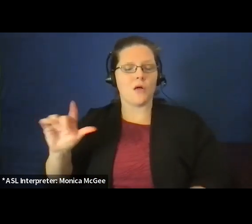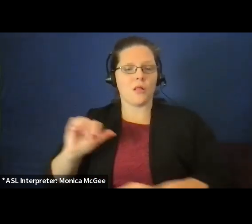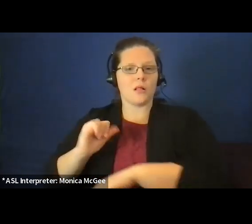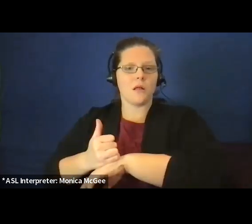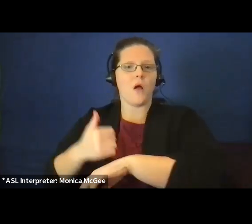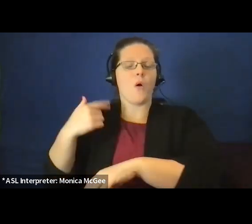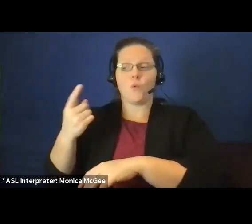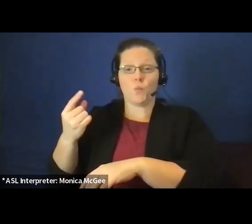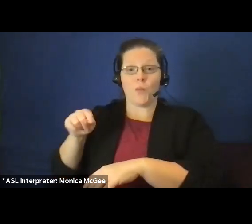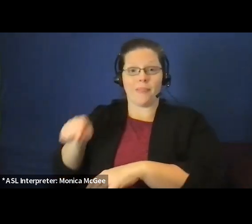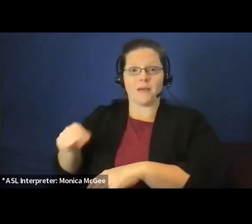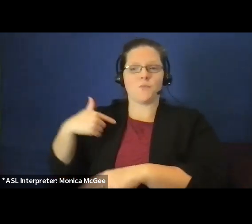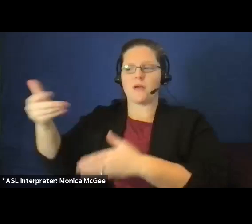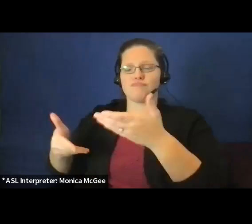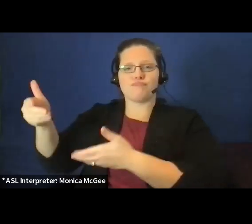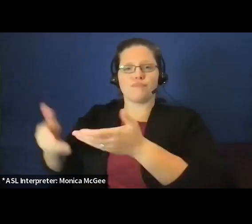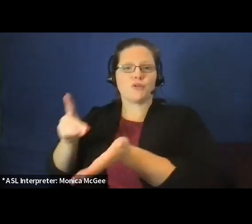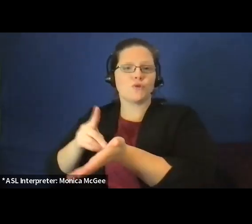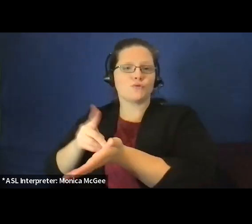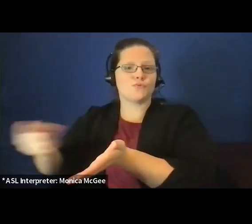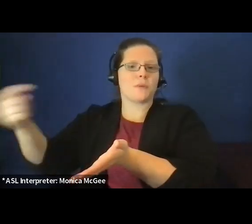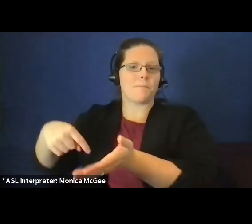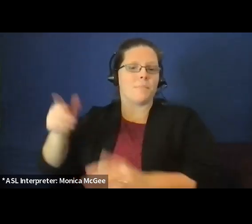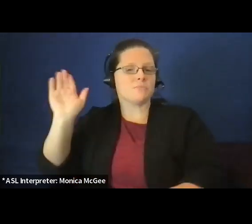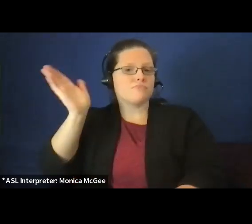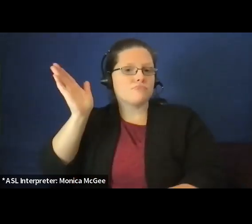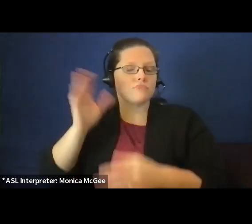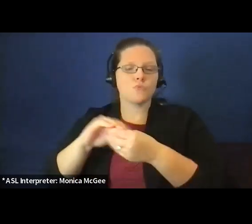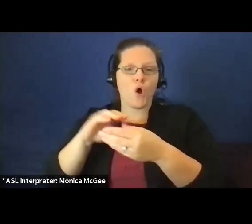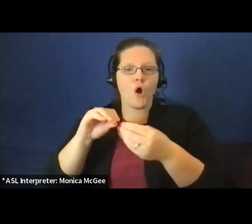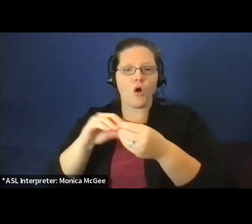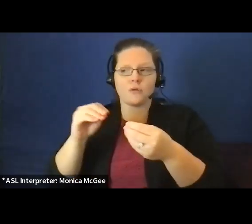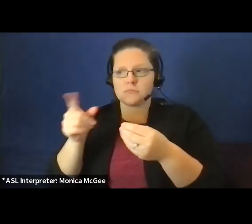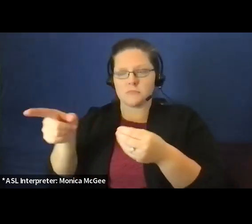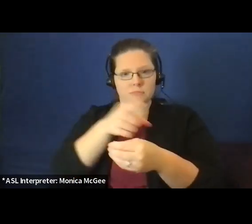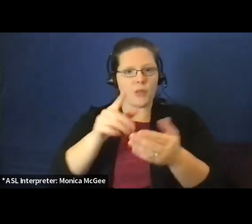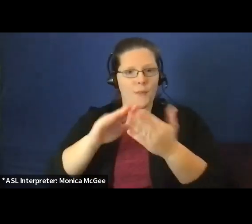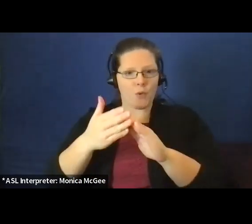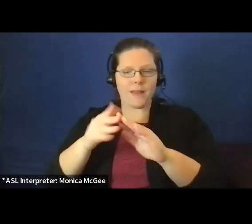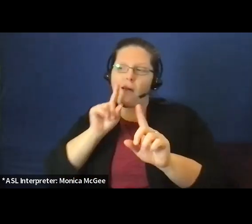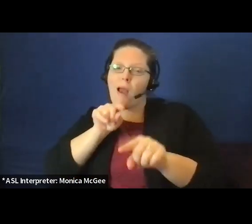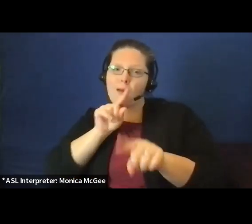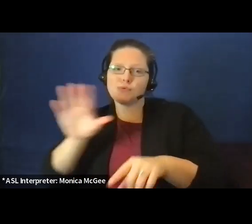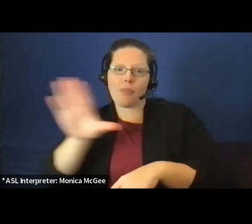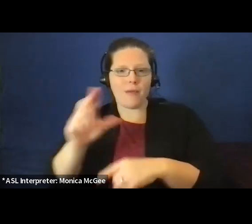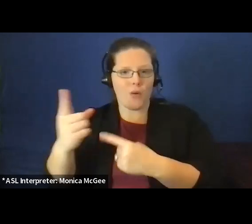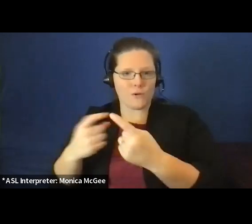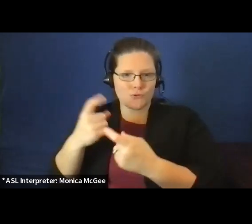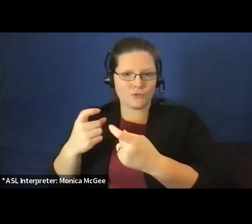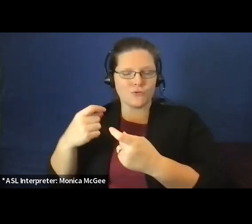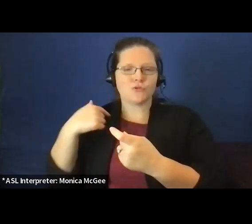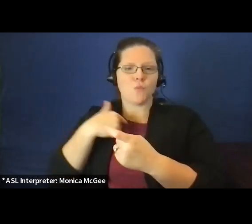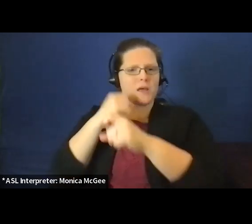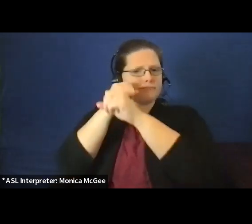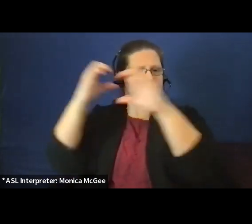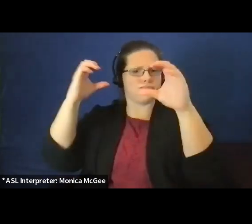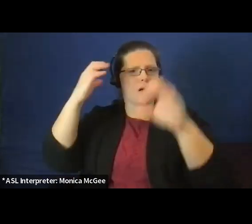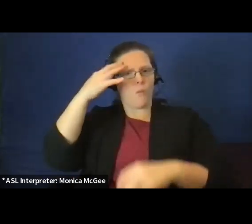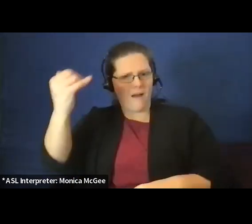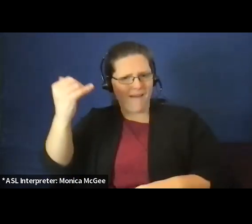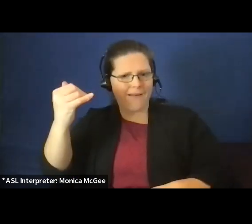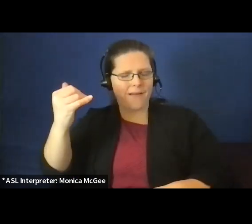created me talk. That was a south